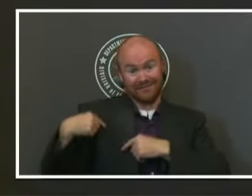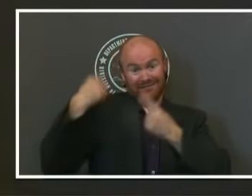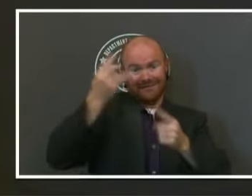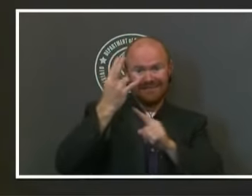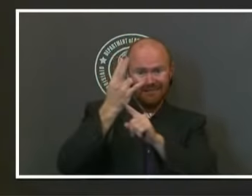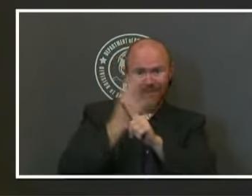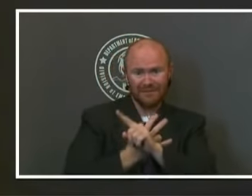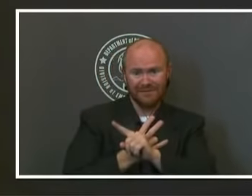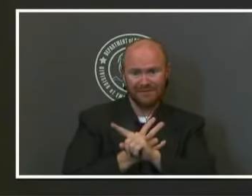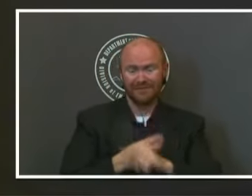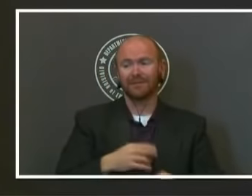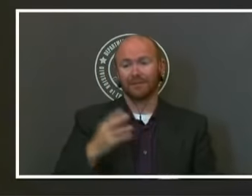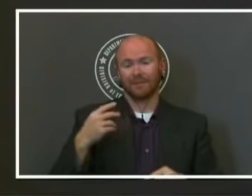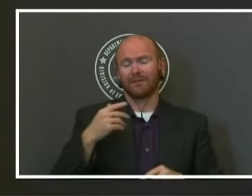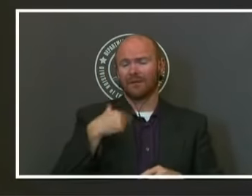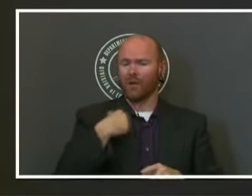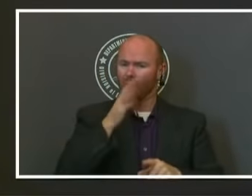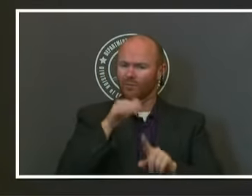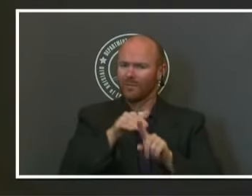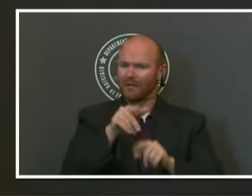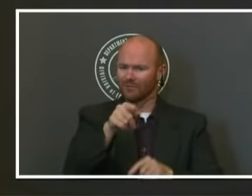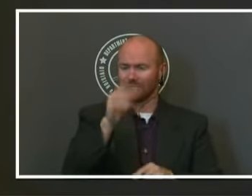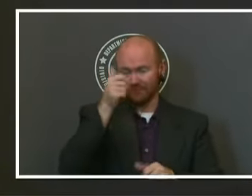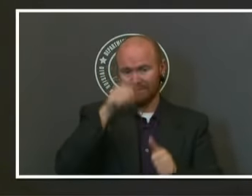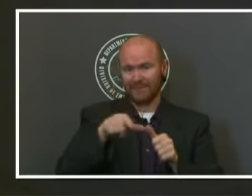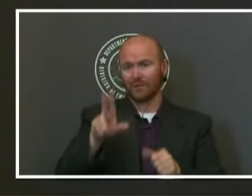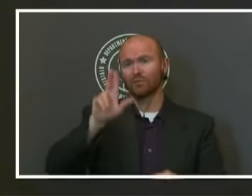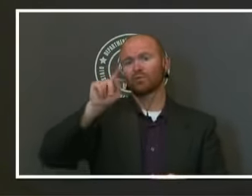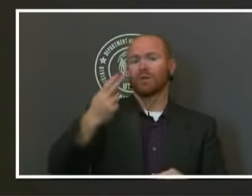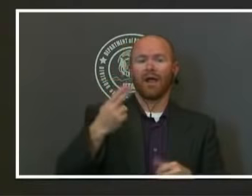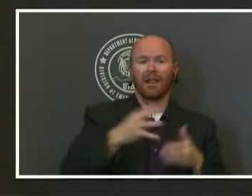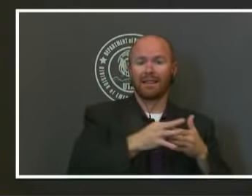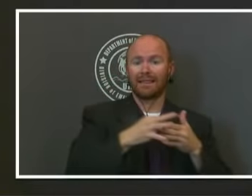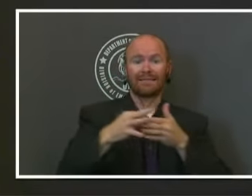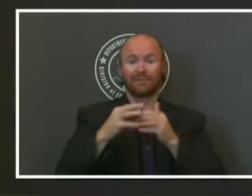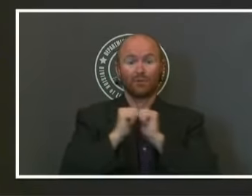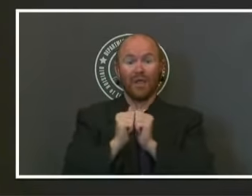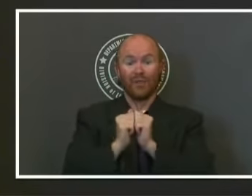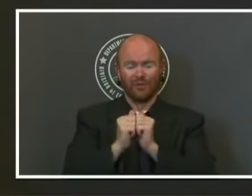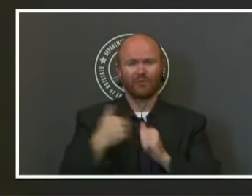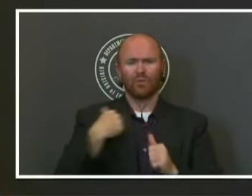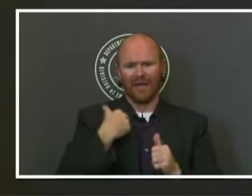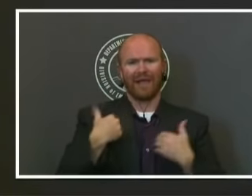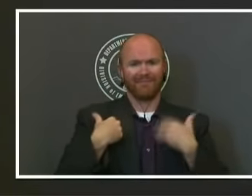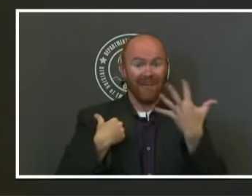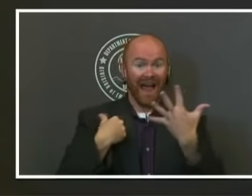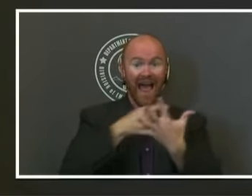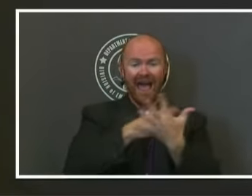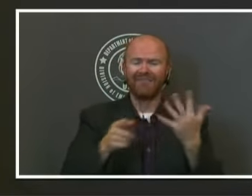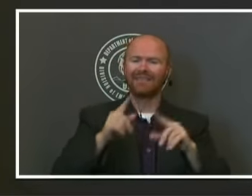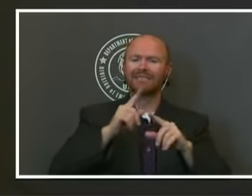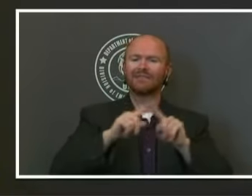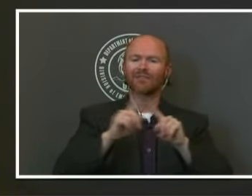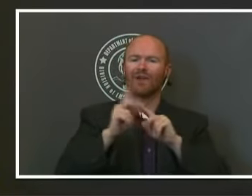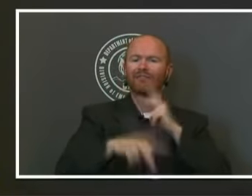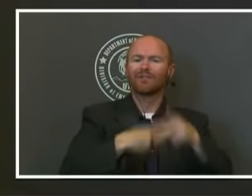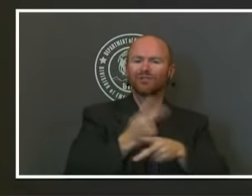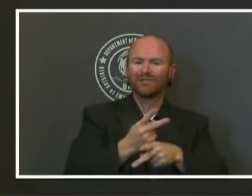we had as all remind you we had on the Utah leads together planned we had five iterations